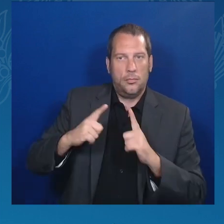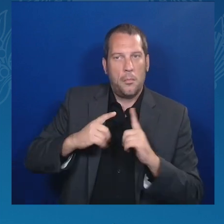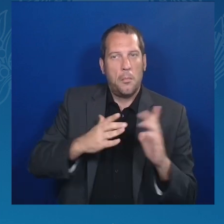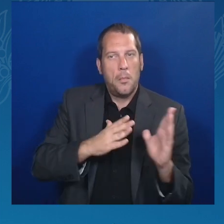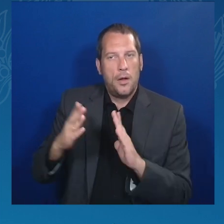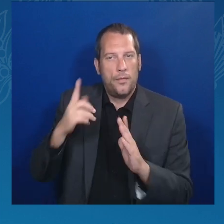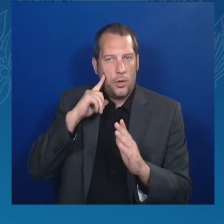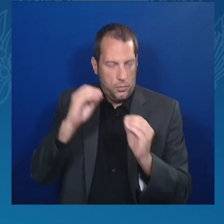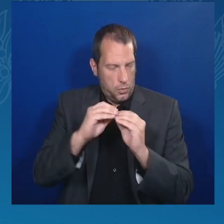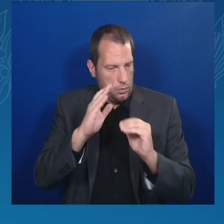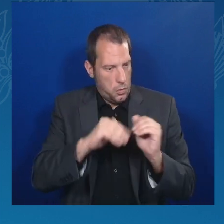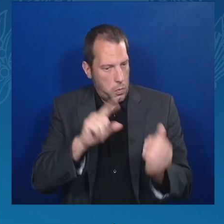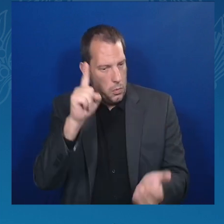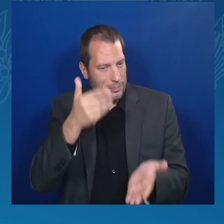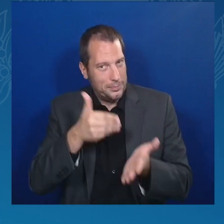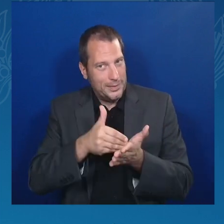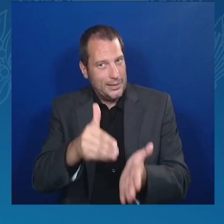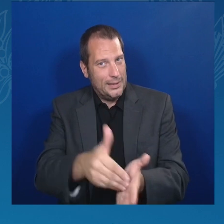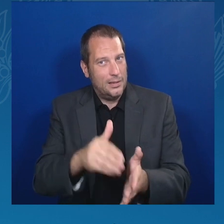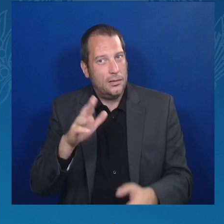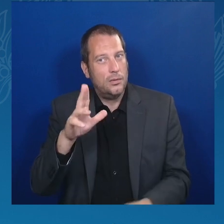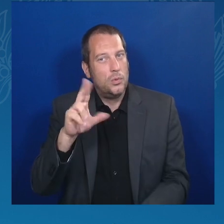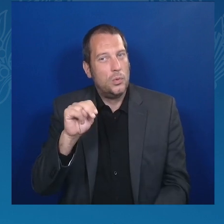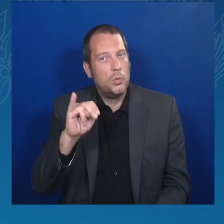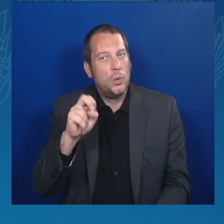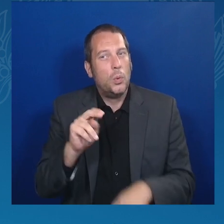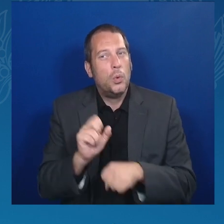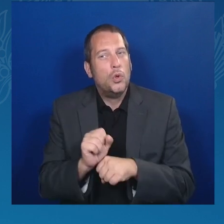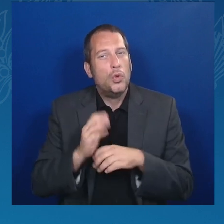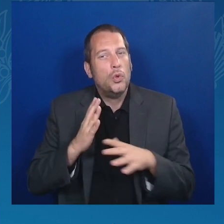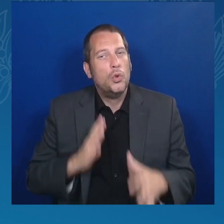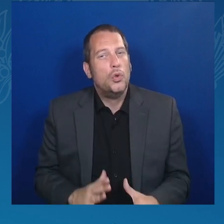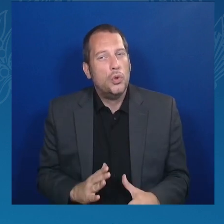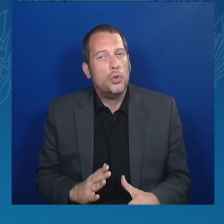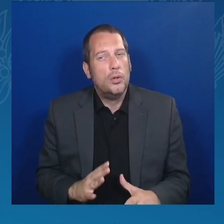including thousands of UNITE HERE members and retirees.